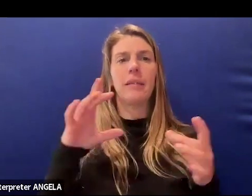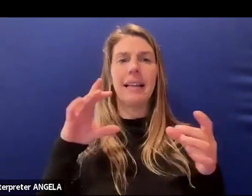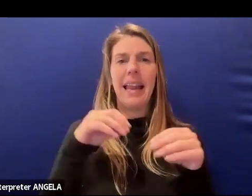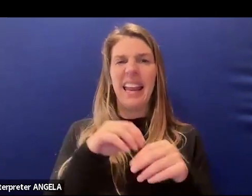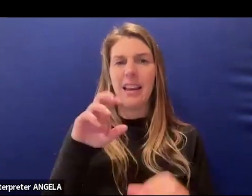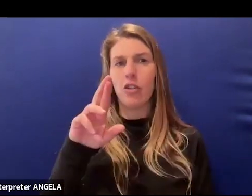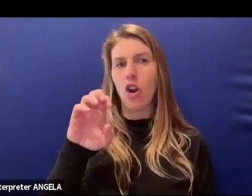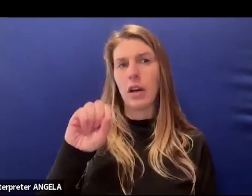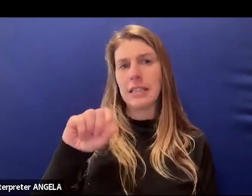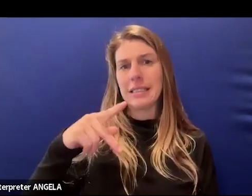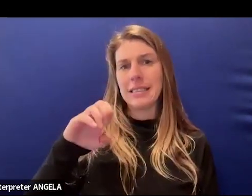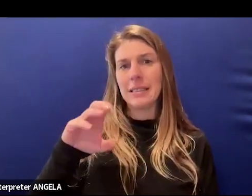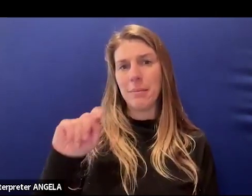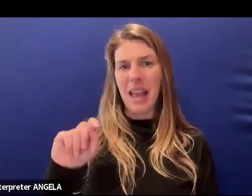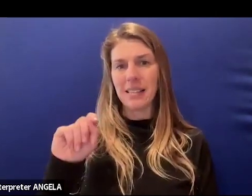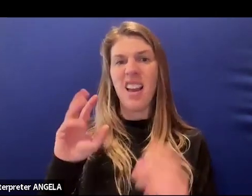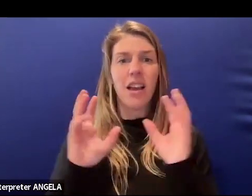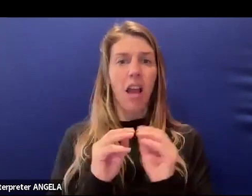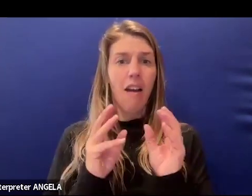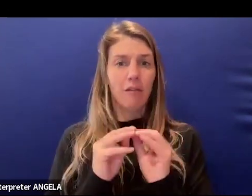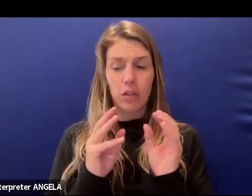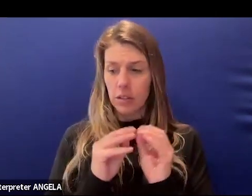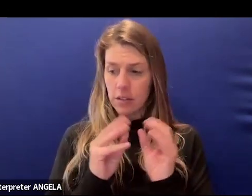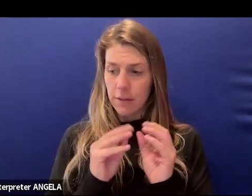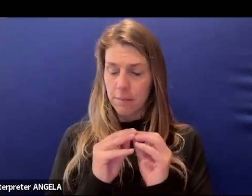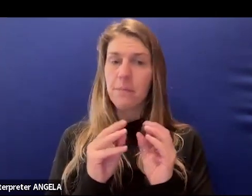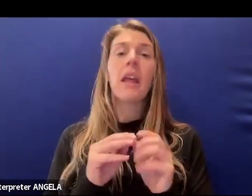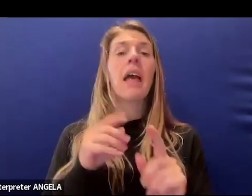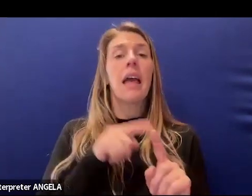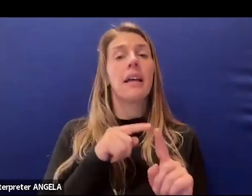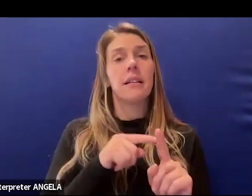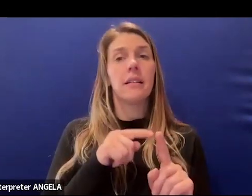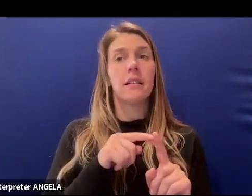on Equitable and Sustained Participation in Engineering, Computing, and Technology.